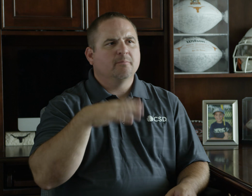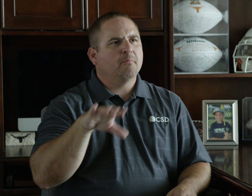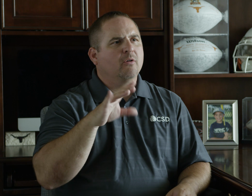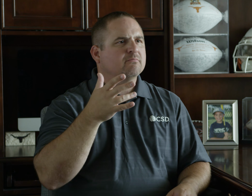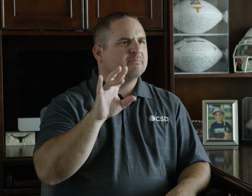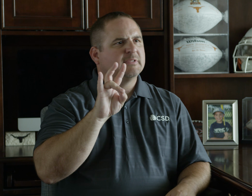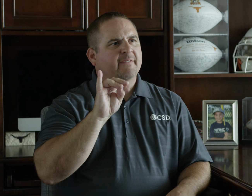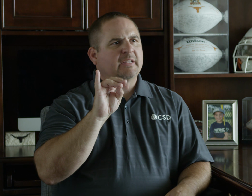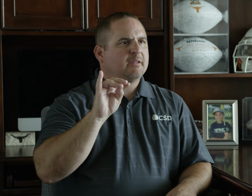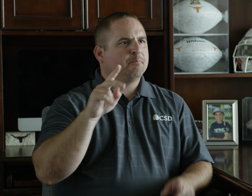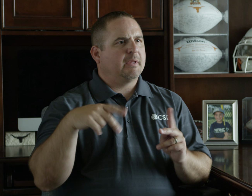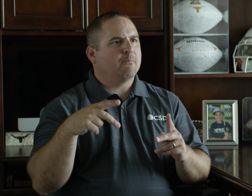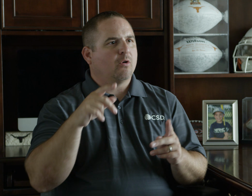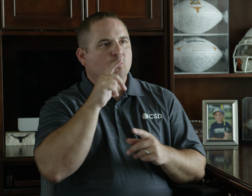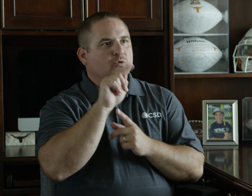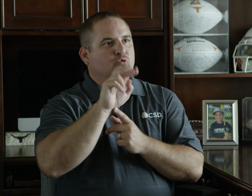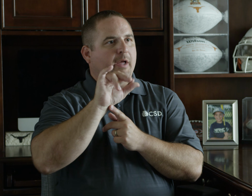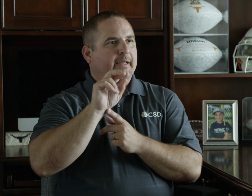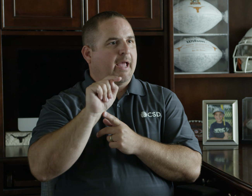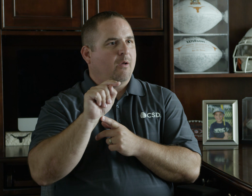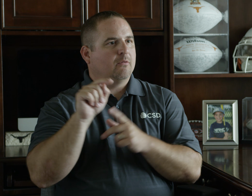About 70 individuals originally tried out,